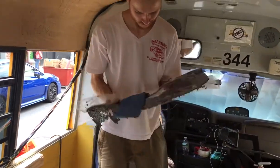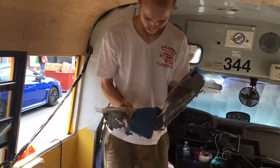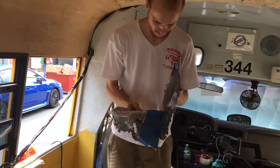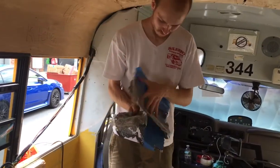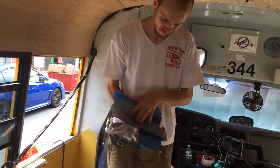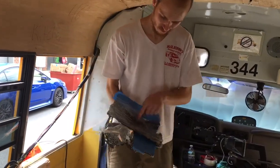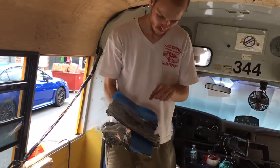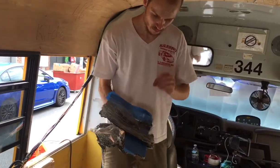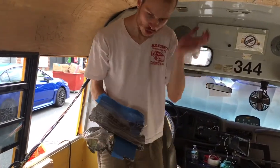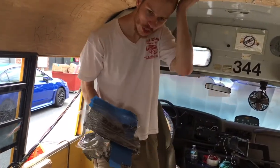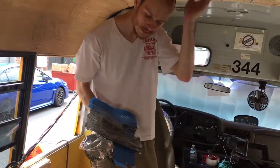This have to put into garbage